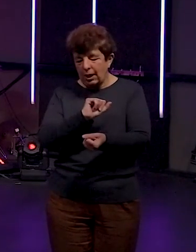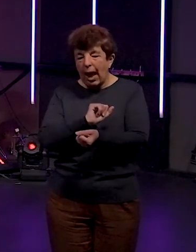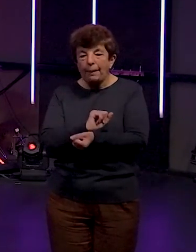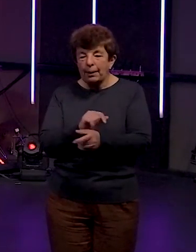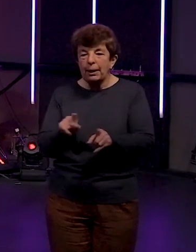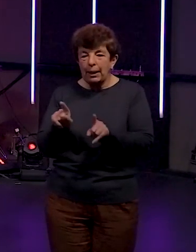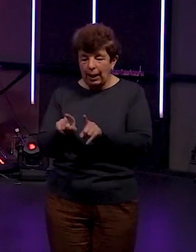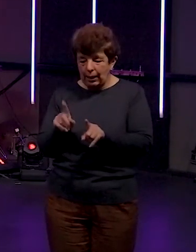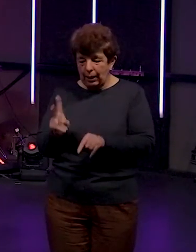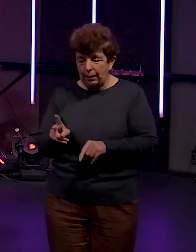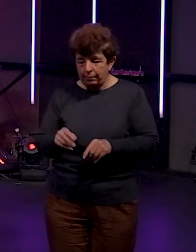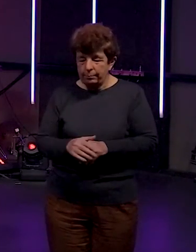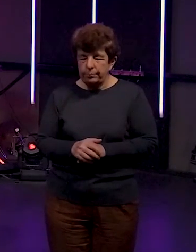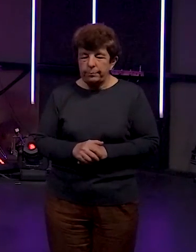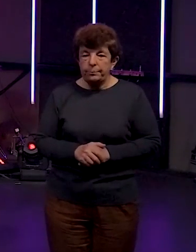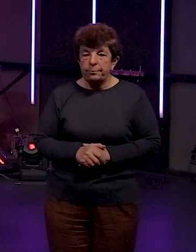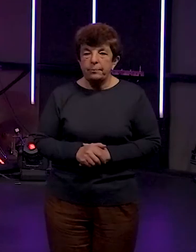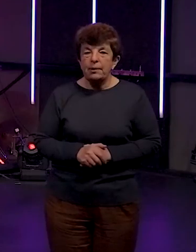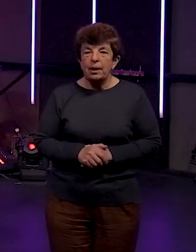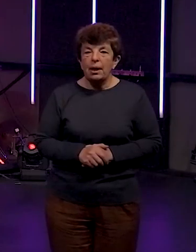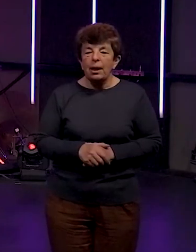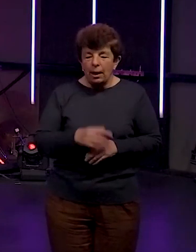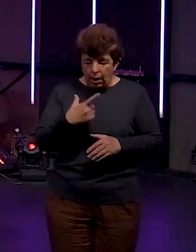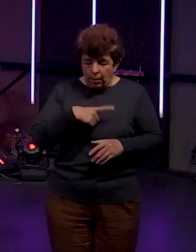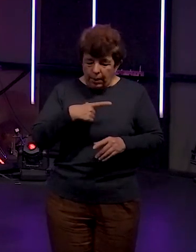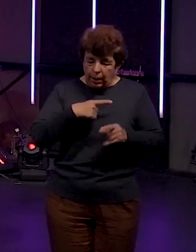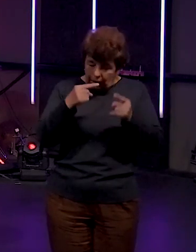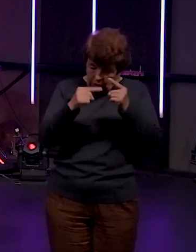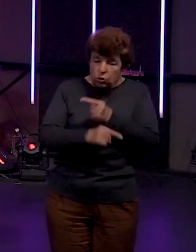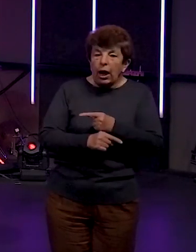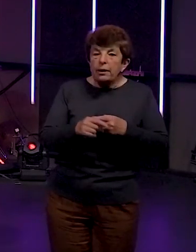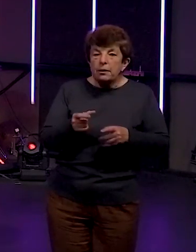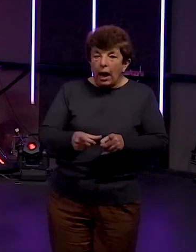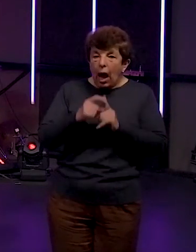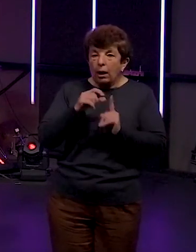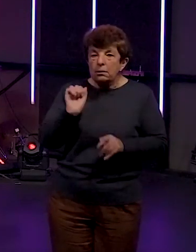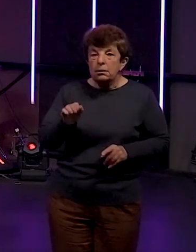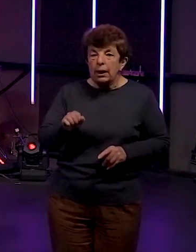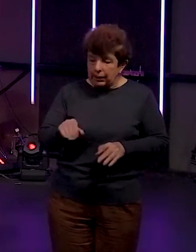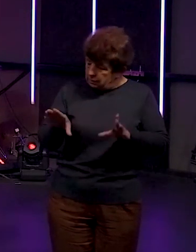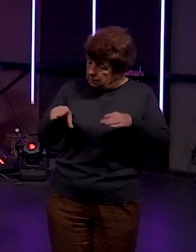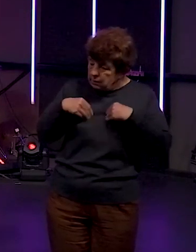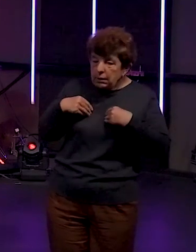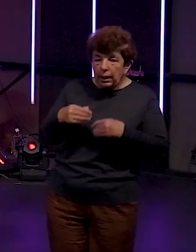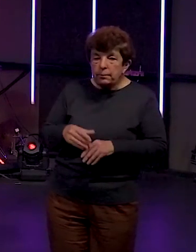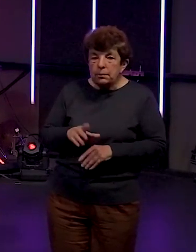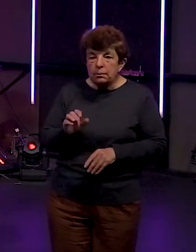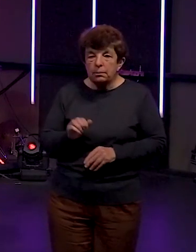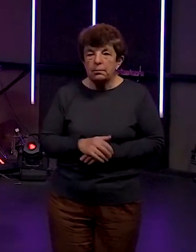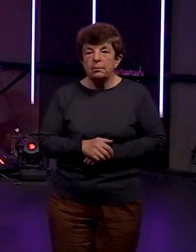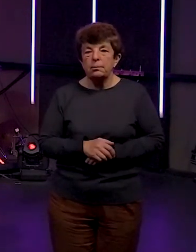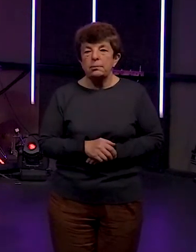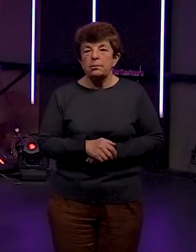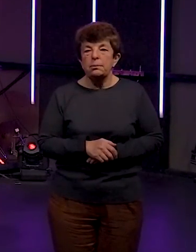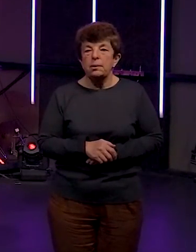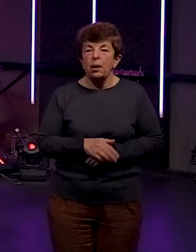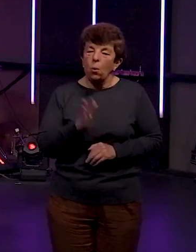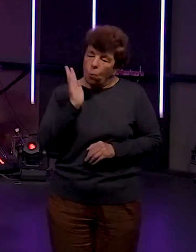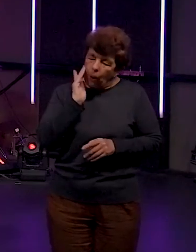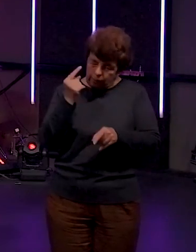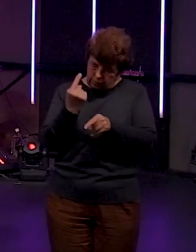You see change is hard for us to accept and when we're talking about